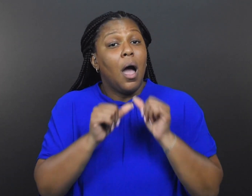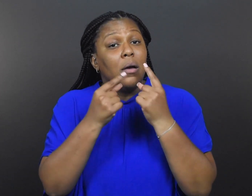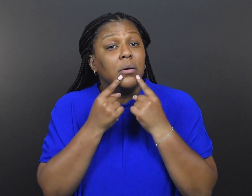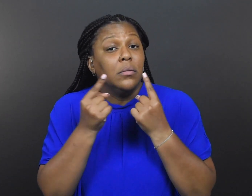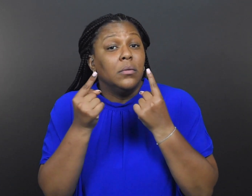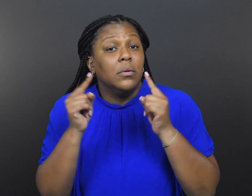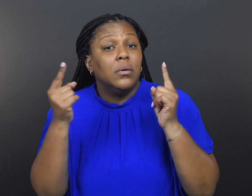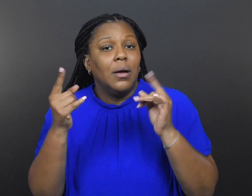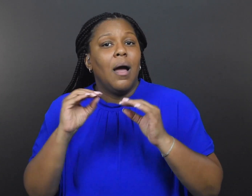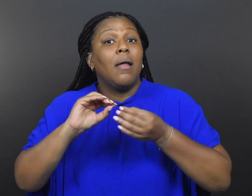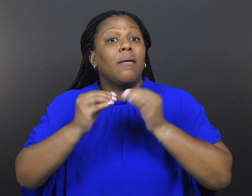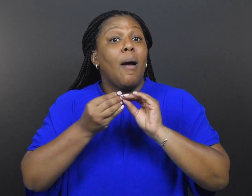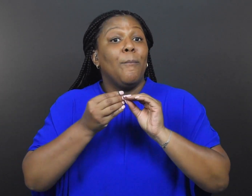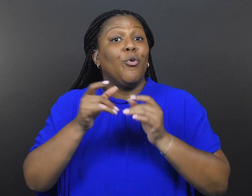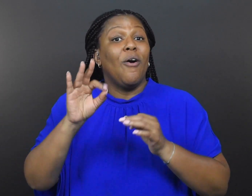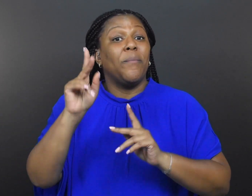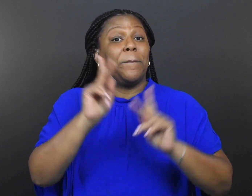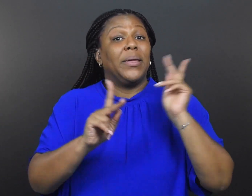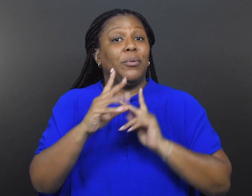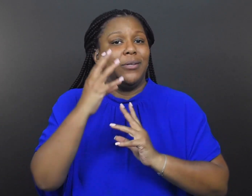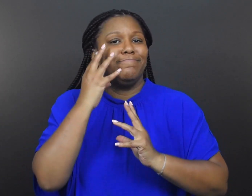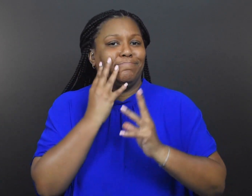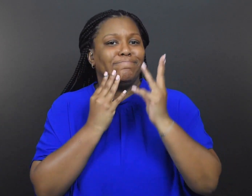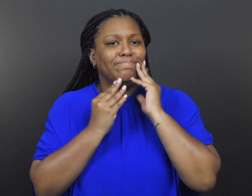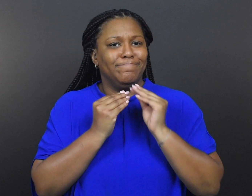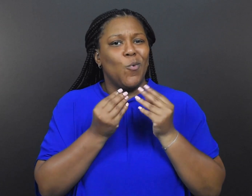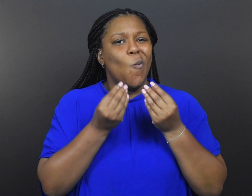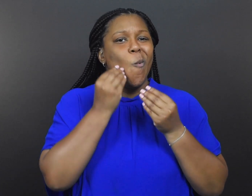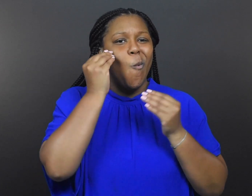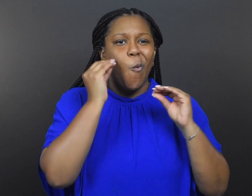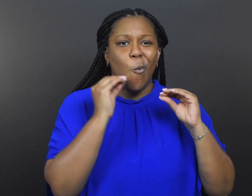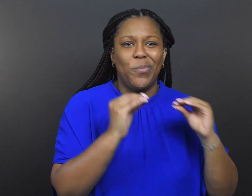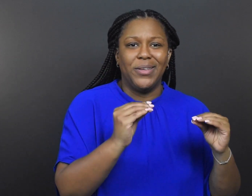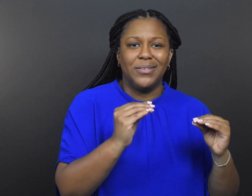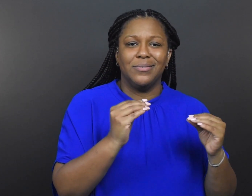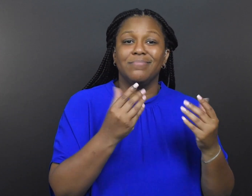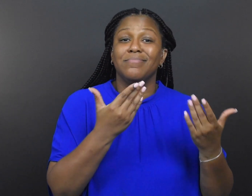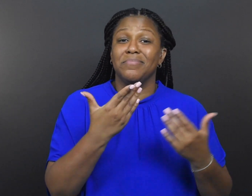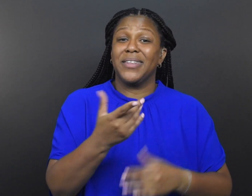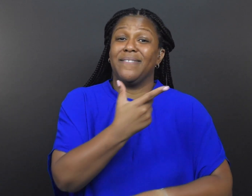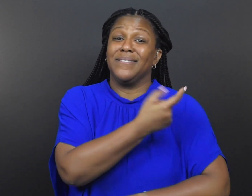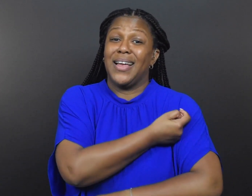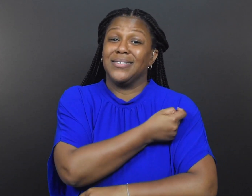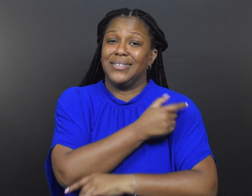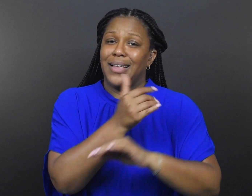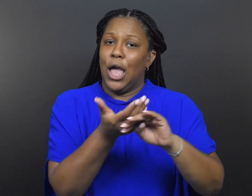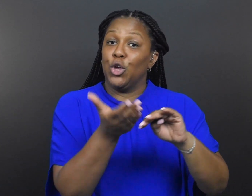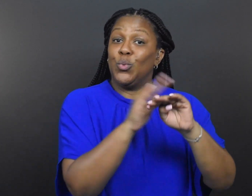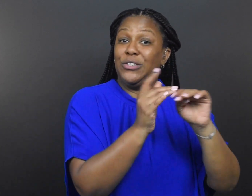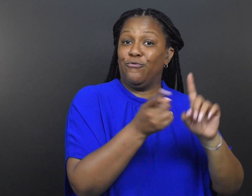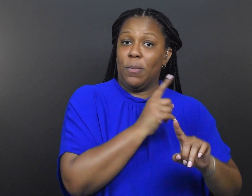success was the number of people experiencing homelessness being vaccinated increasing from